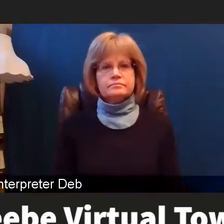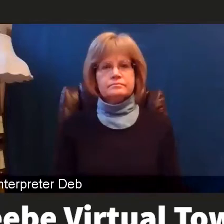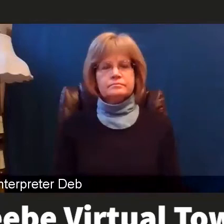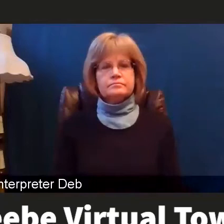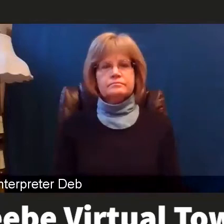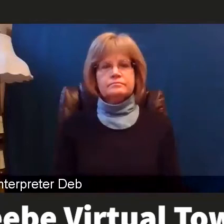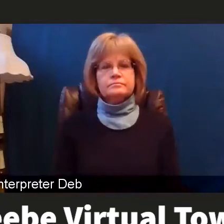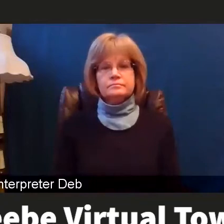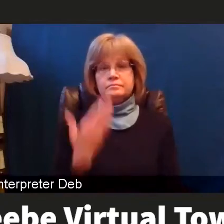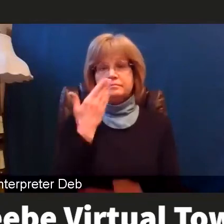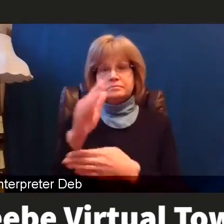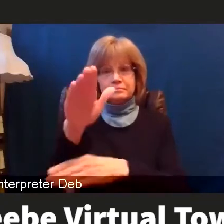Evening.